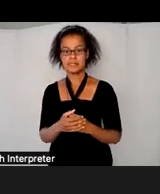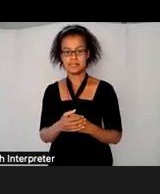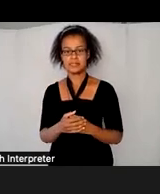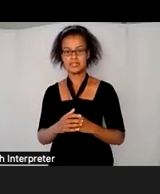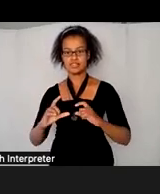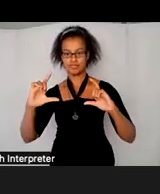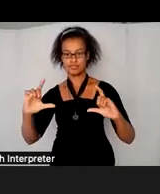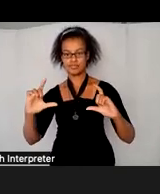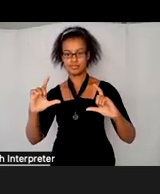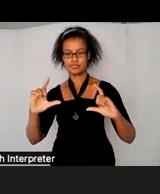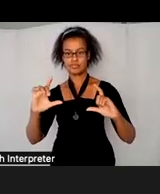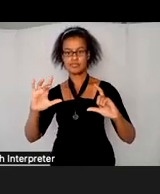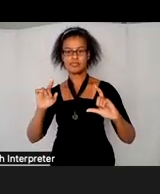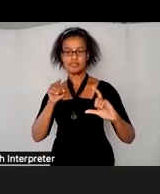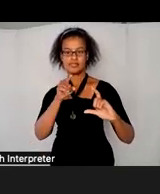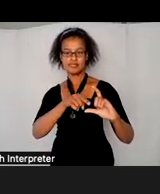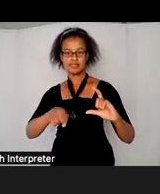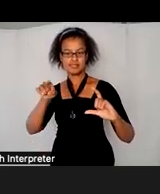self guided tours.